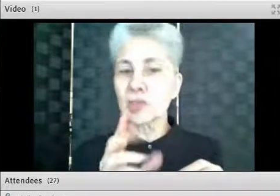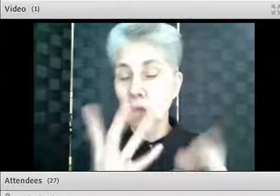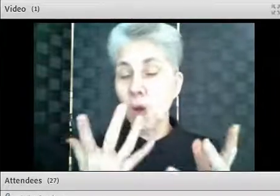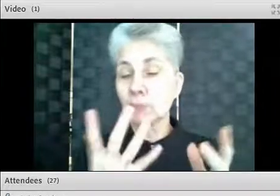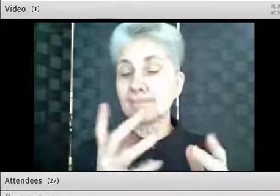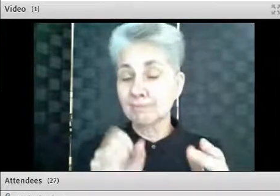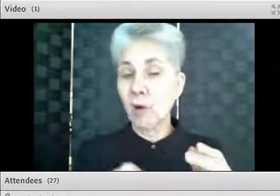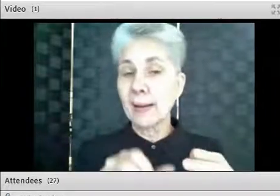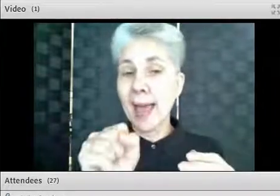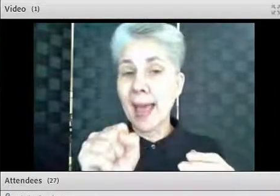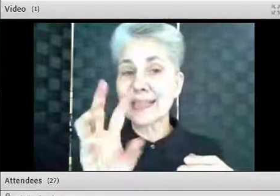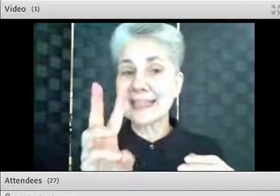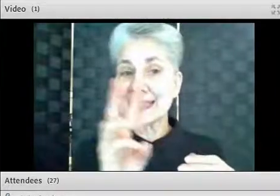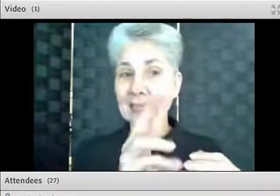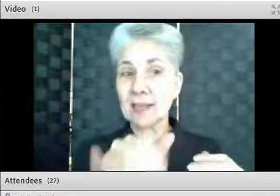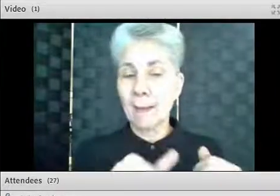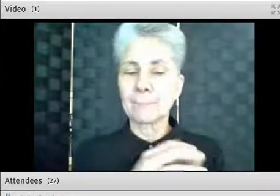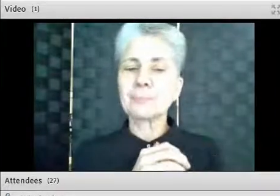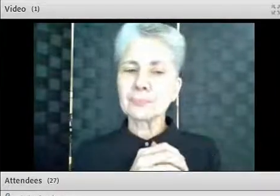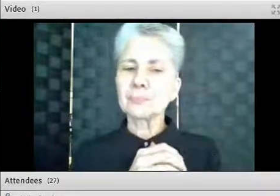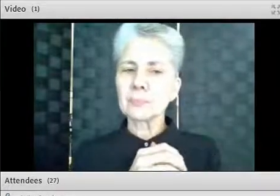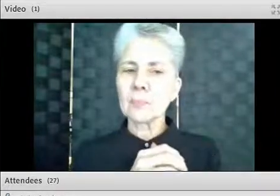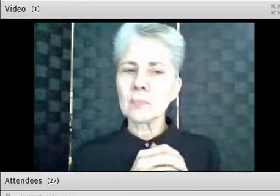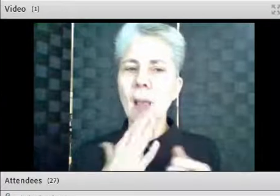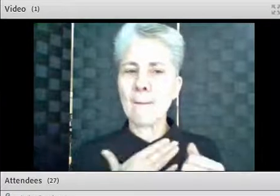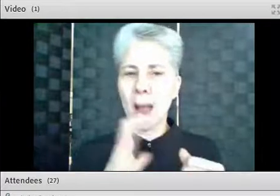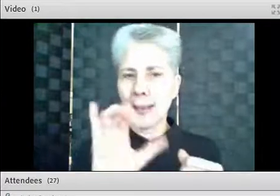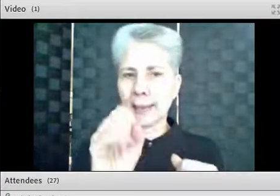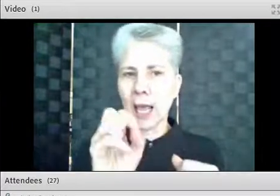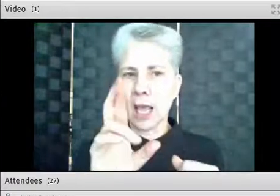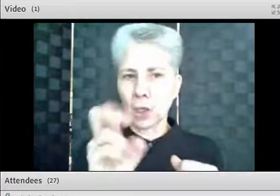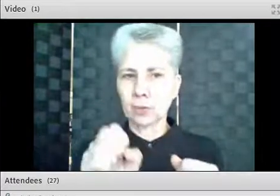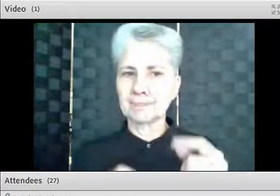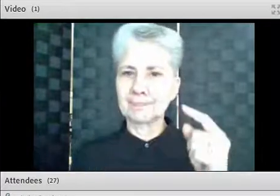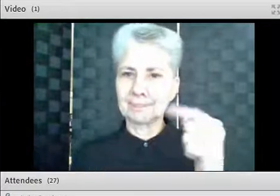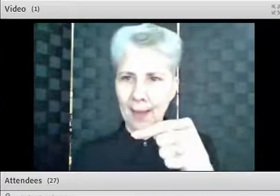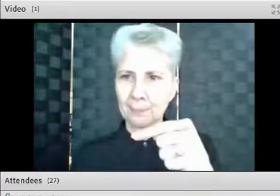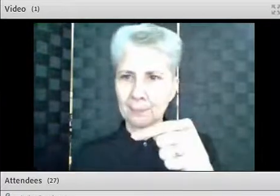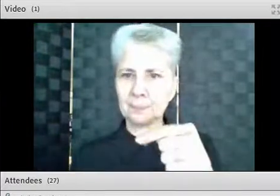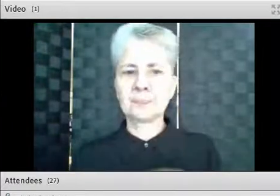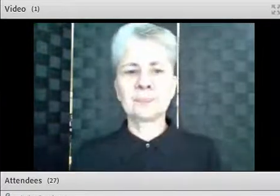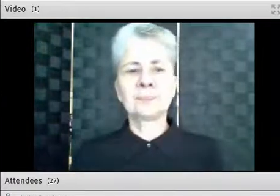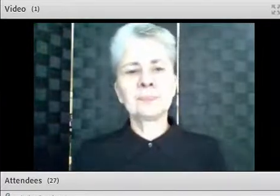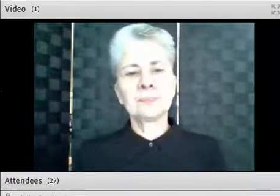so S66 is my Cutter, okay,